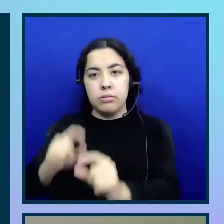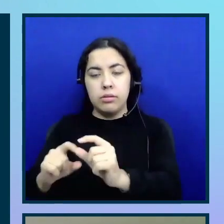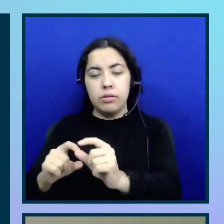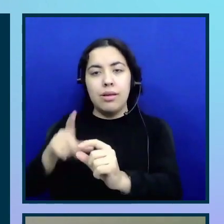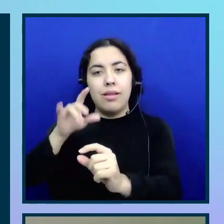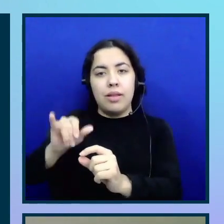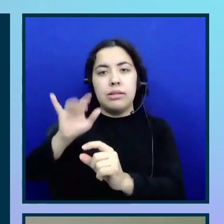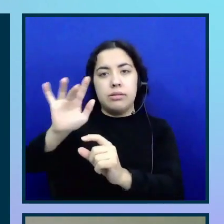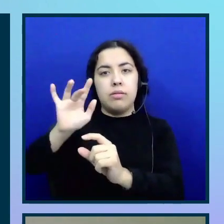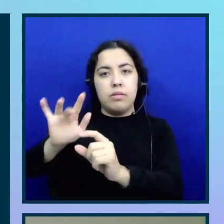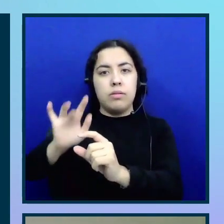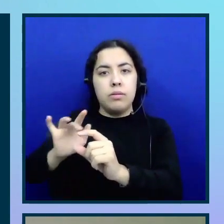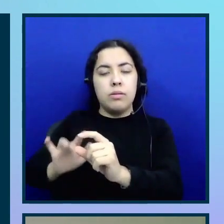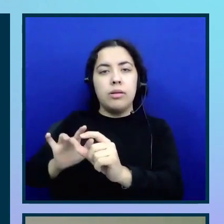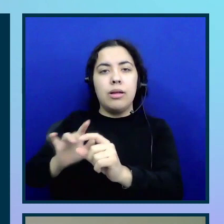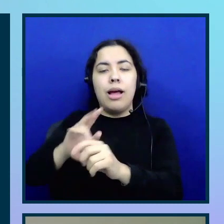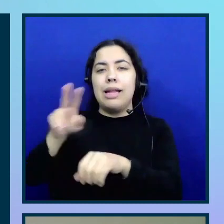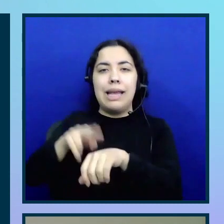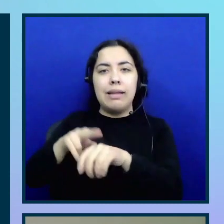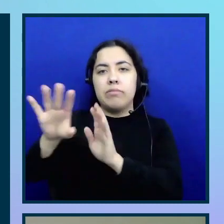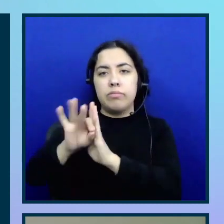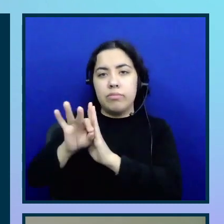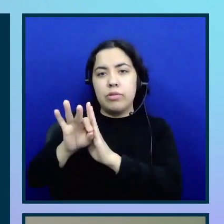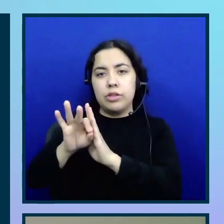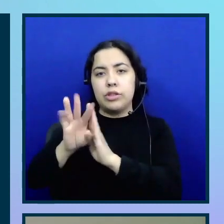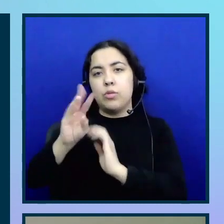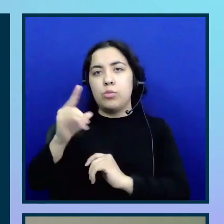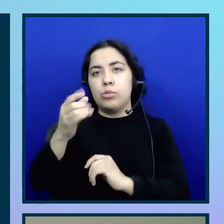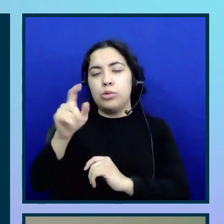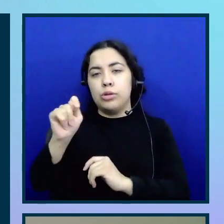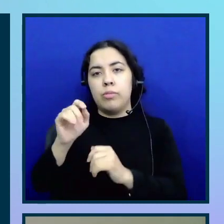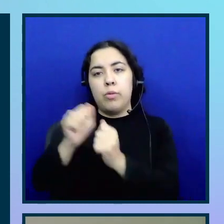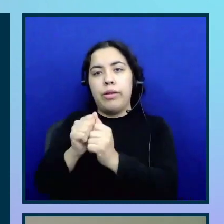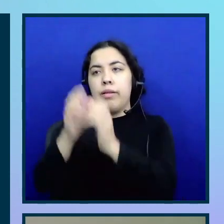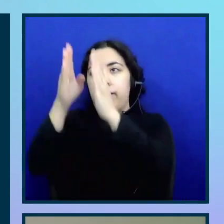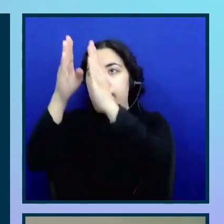that has linear navigation through it. The drawback there is that a list box